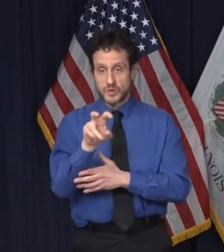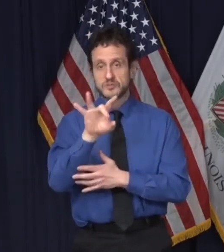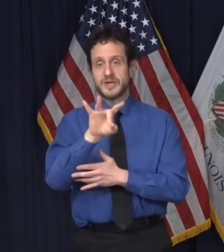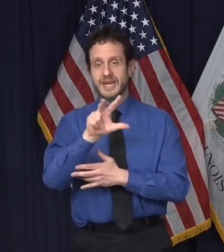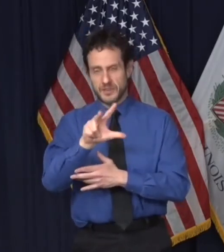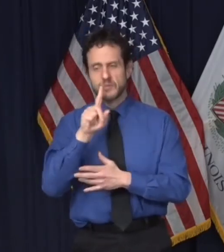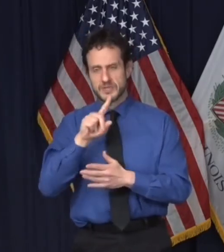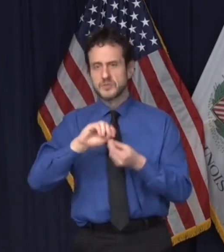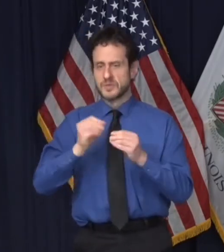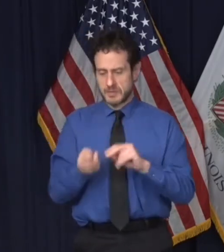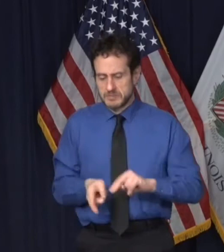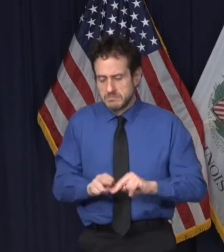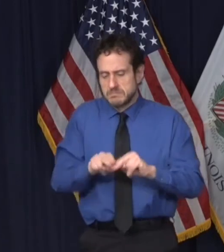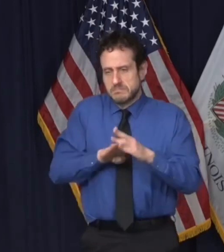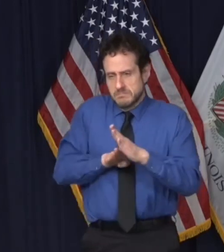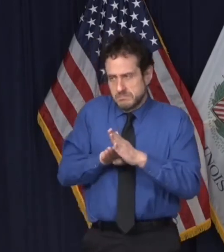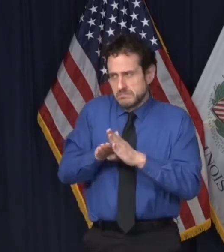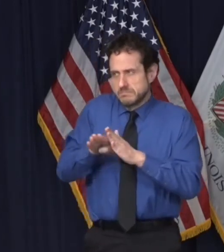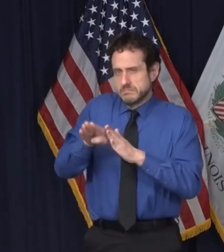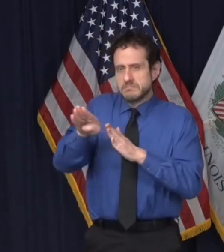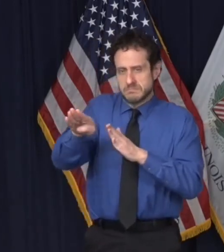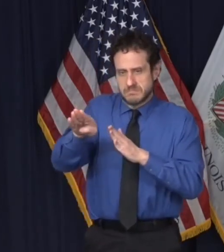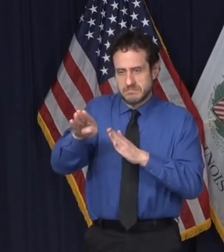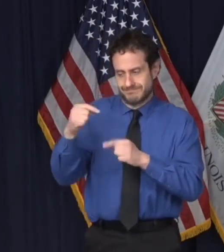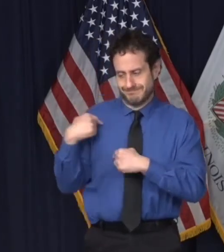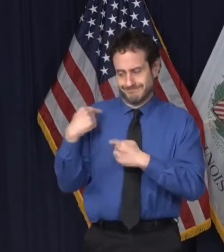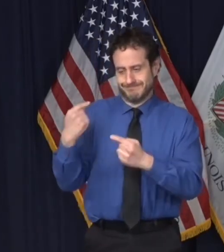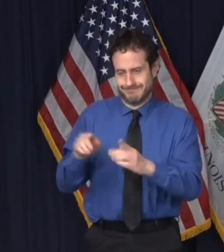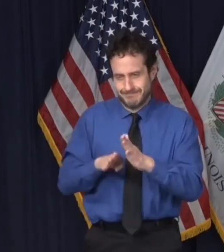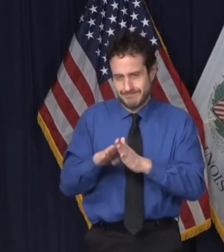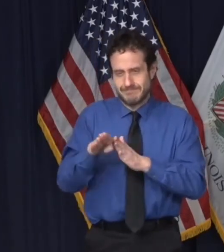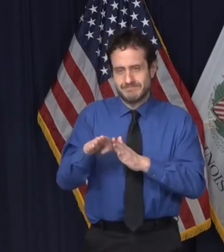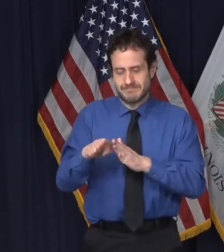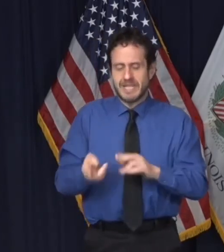ON APRIL 12, 4,091. AS OF TODAY IT WAS 4,283.